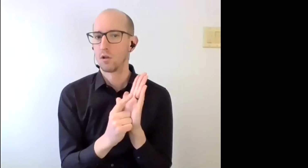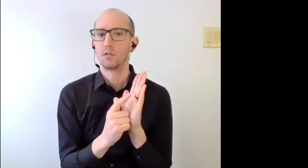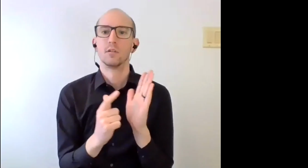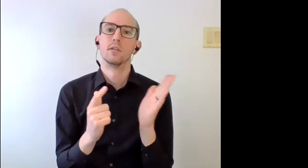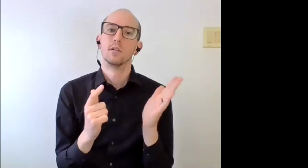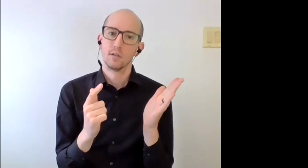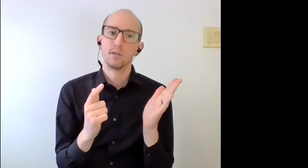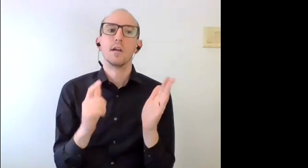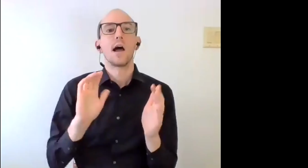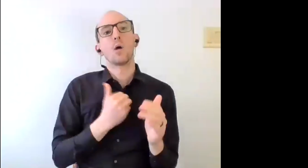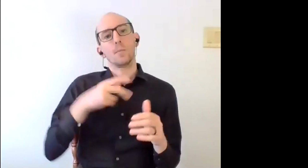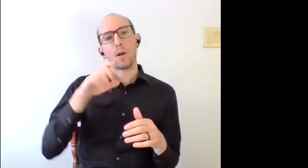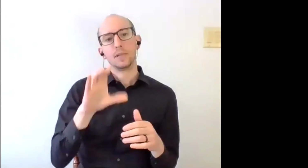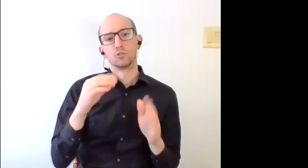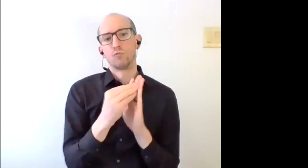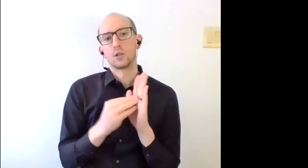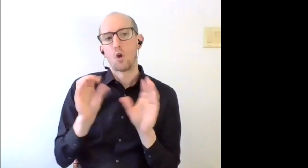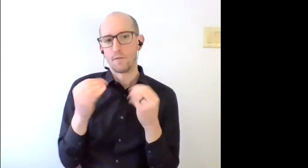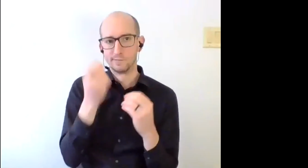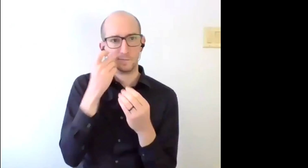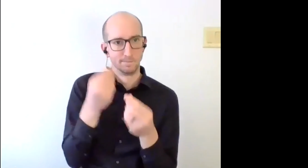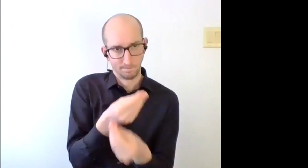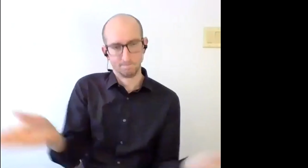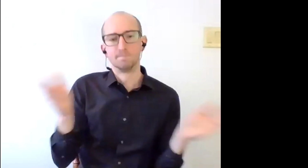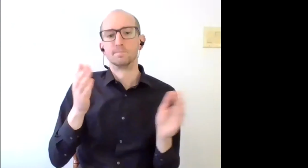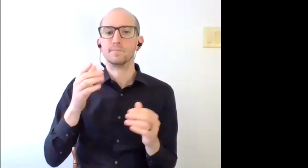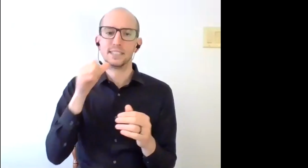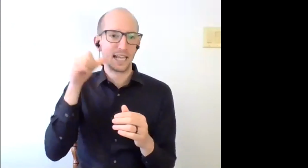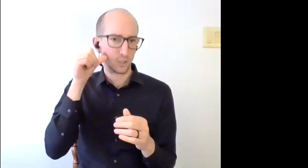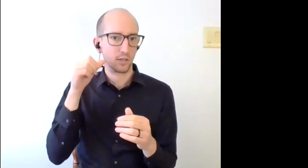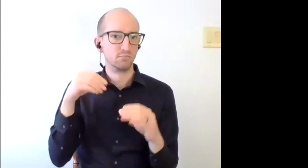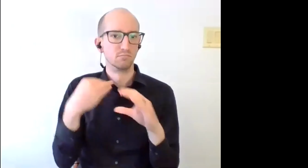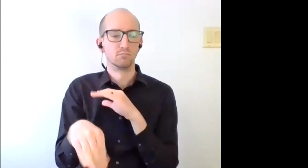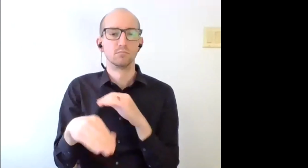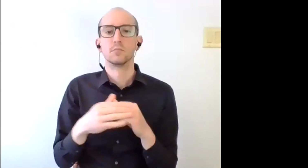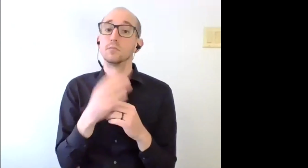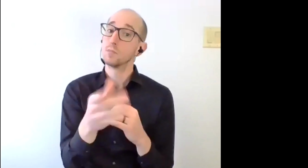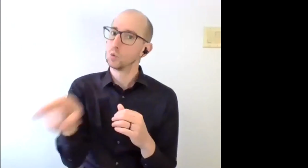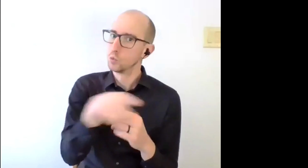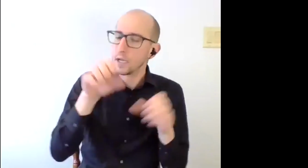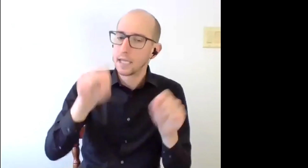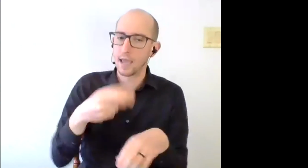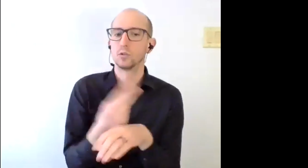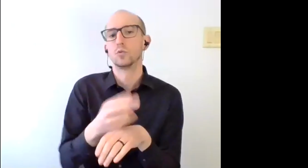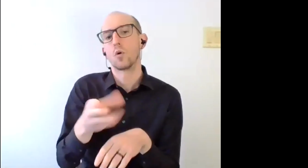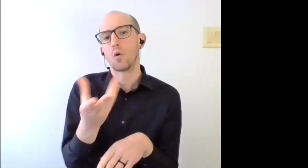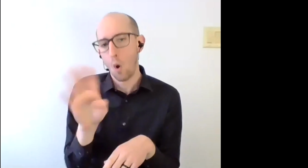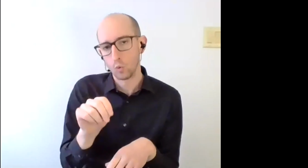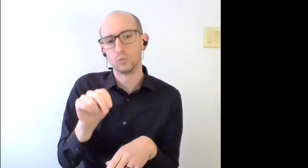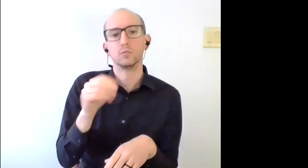record. Our public records officers sent out something about that